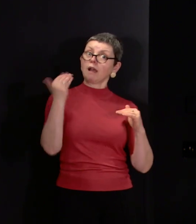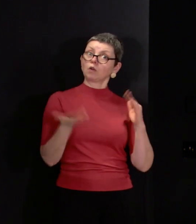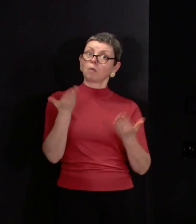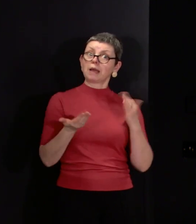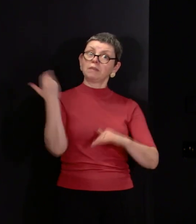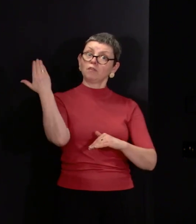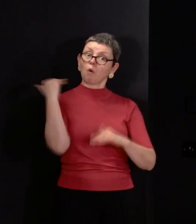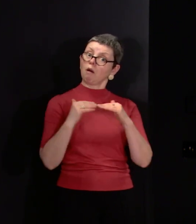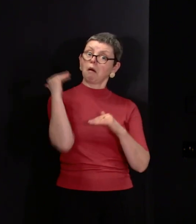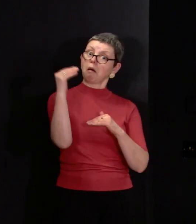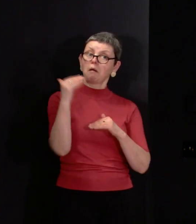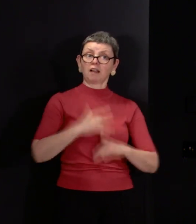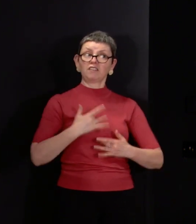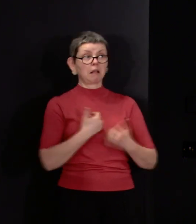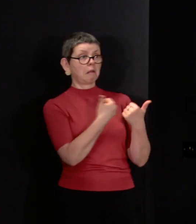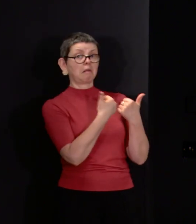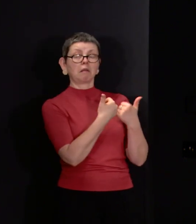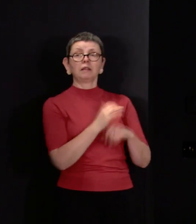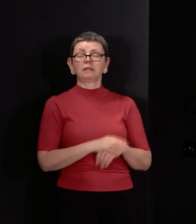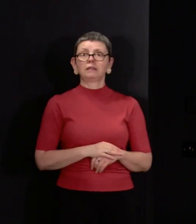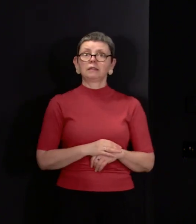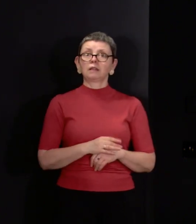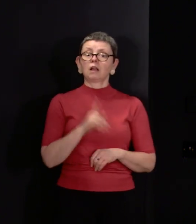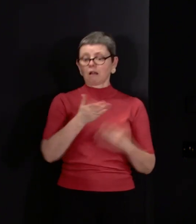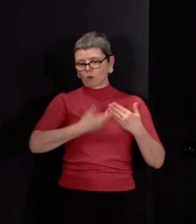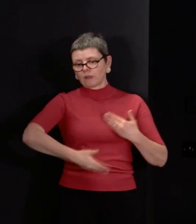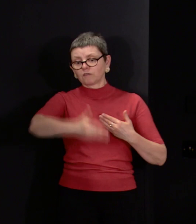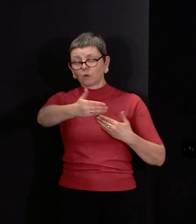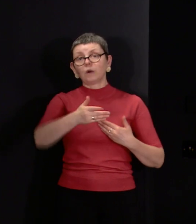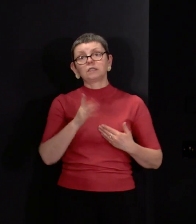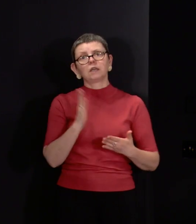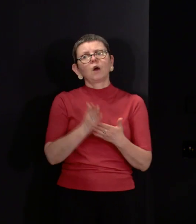emergency. Now going forward, we will continue to value the trust of the